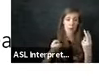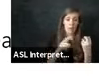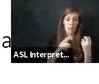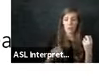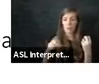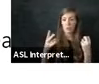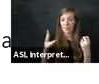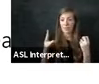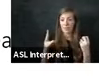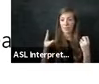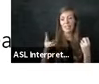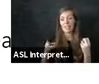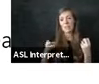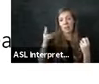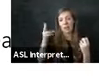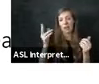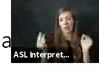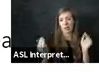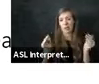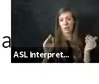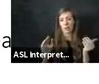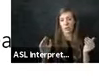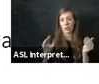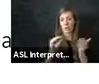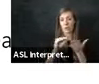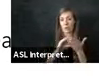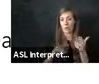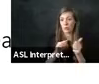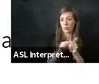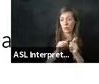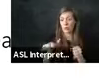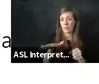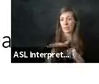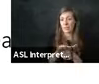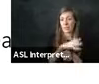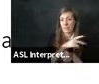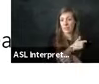has been much higher than those of fully vaccinated students,